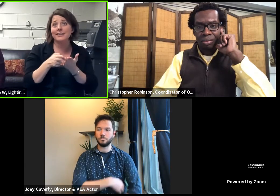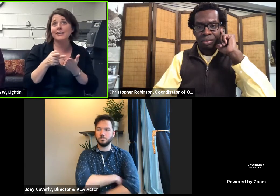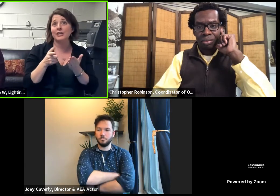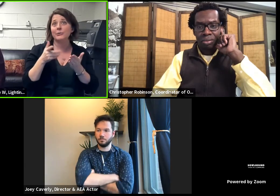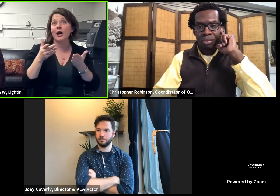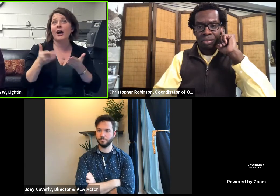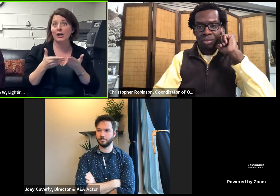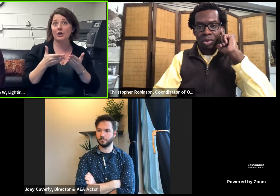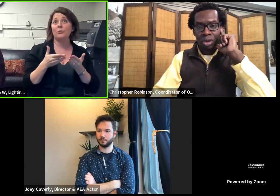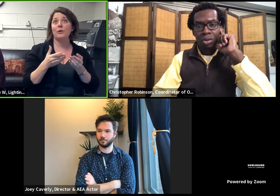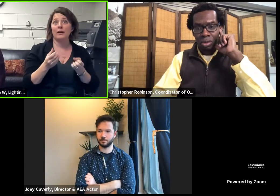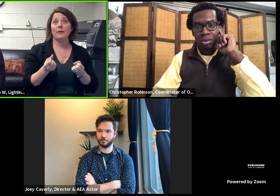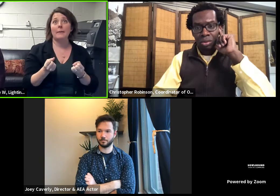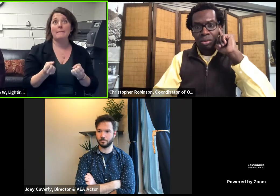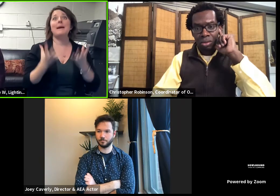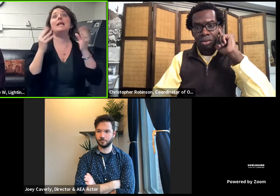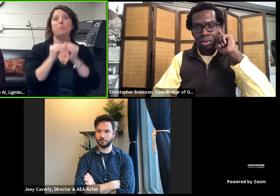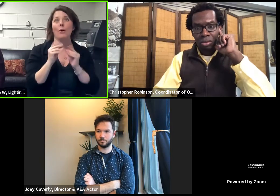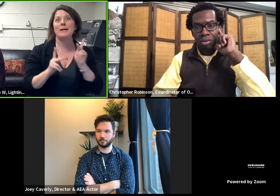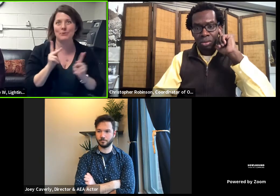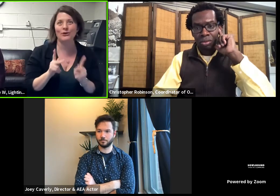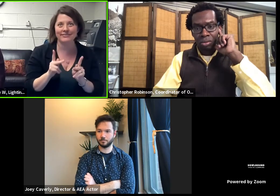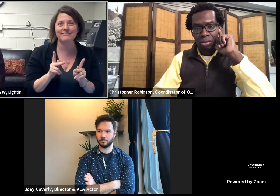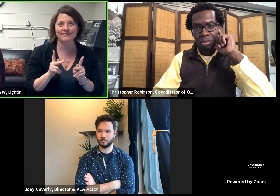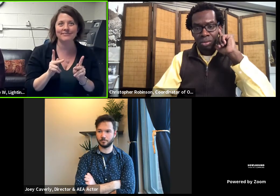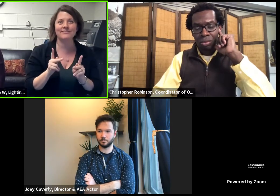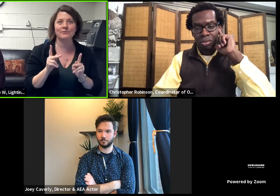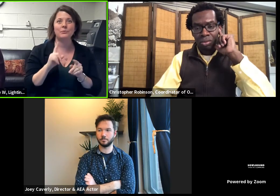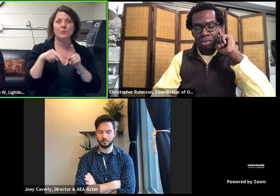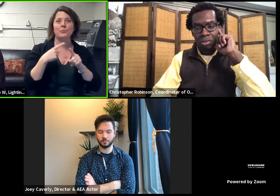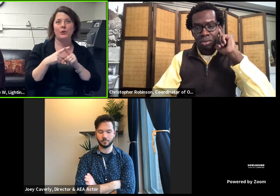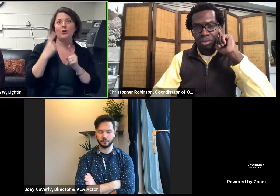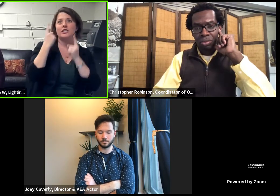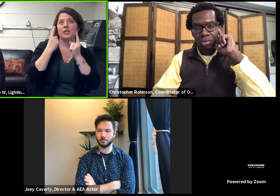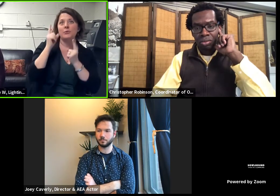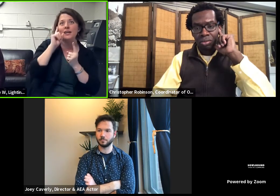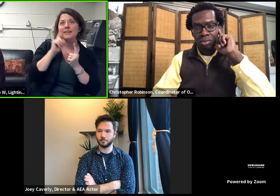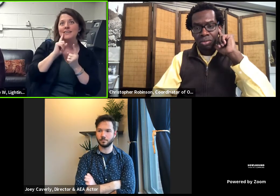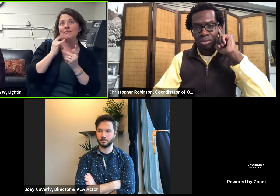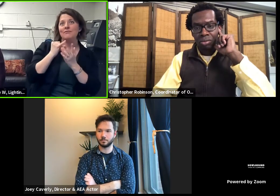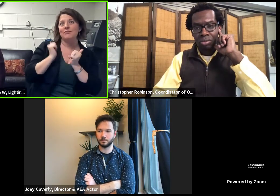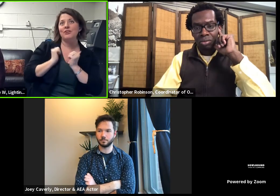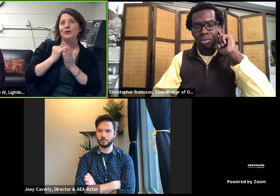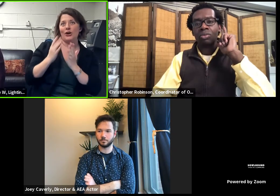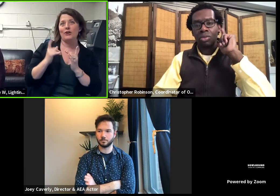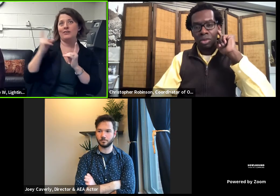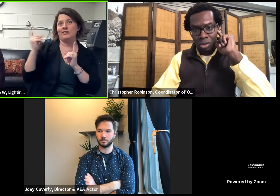and, honestly, hiring. It includes hiring other people.